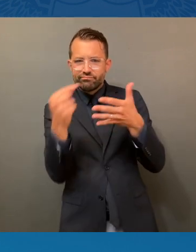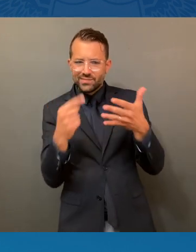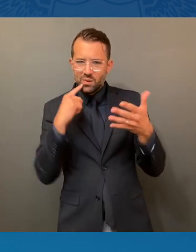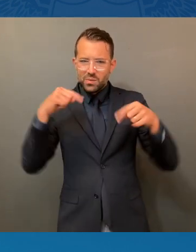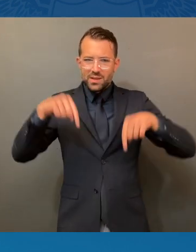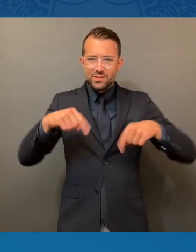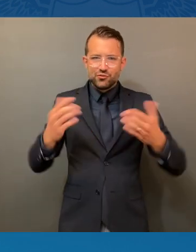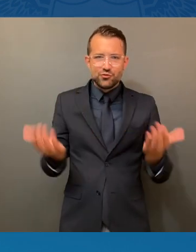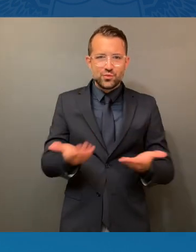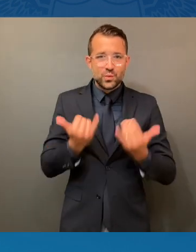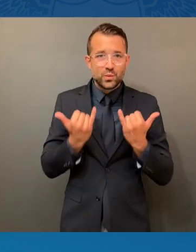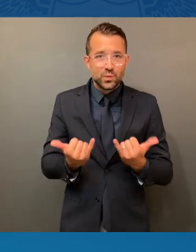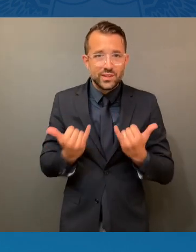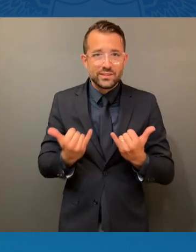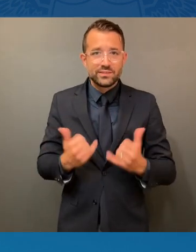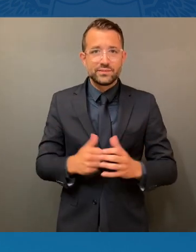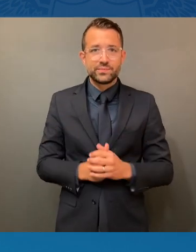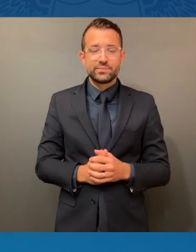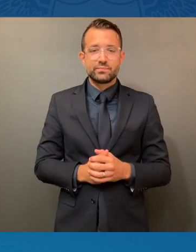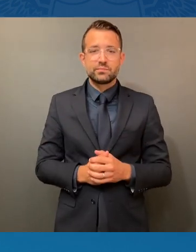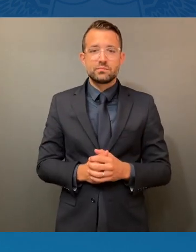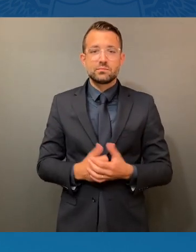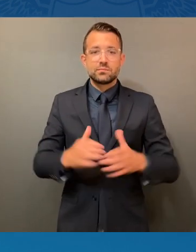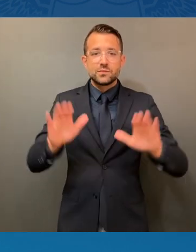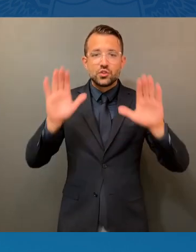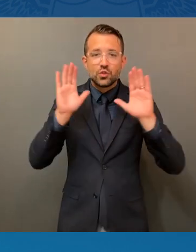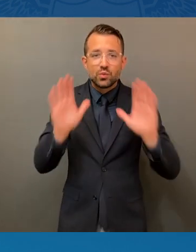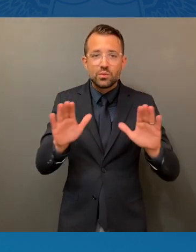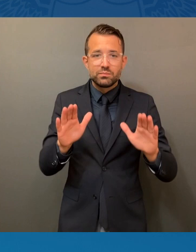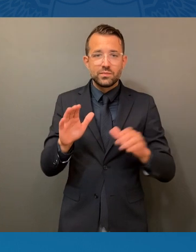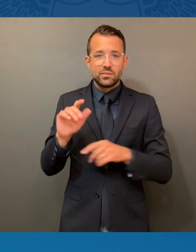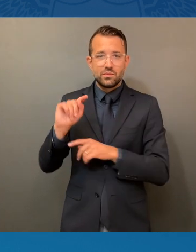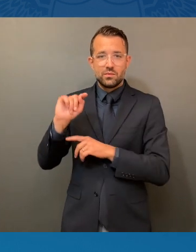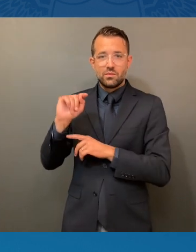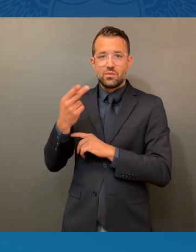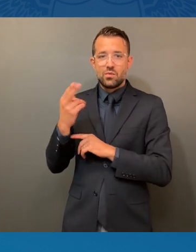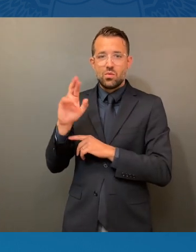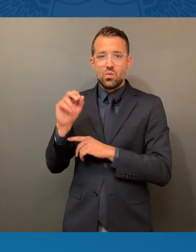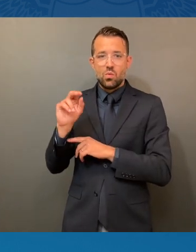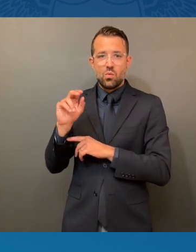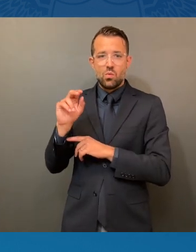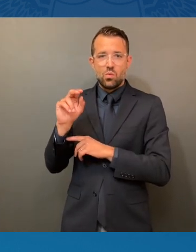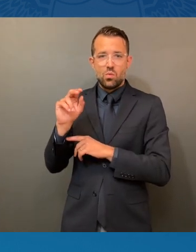The great Thurgood Marshall once said that every child